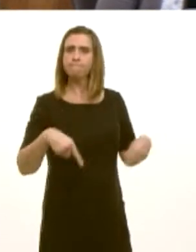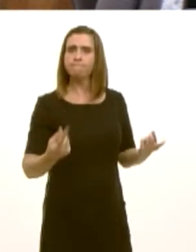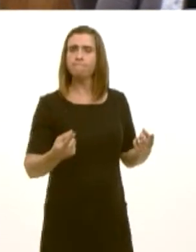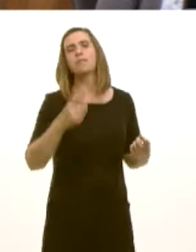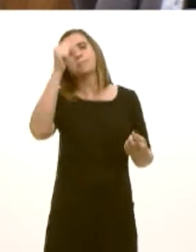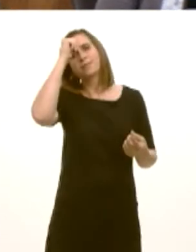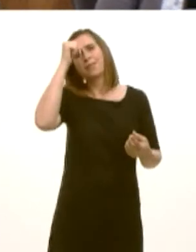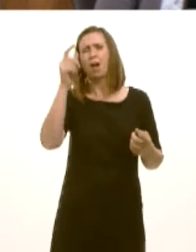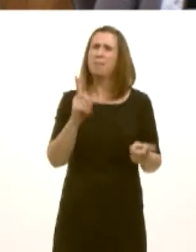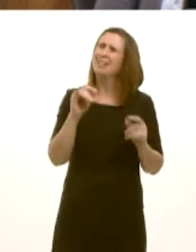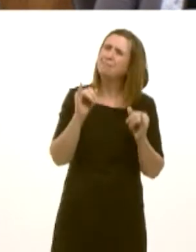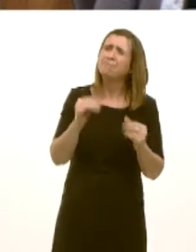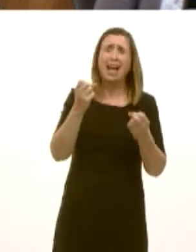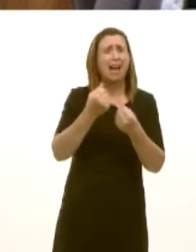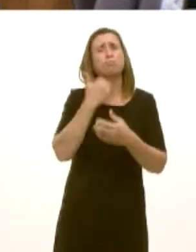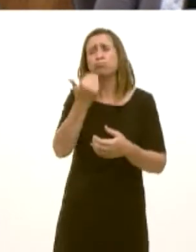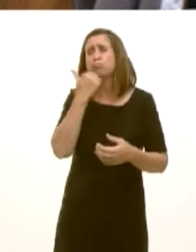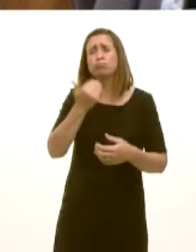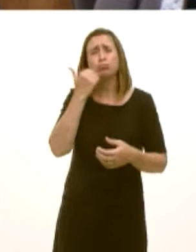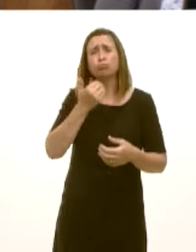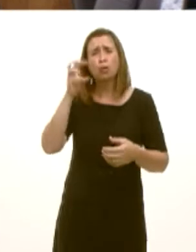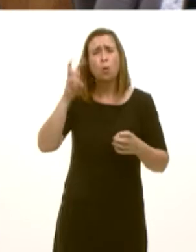to Wales, then where does it stop?